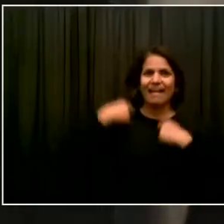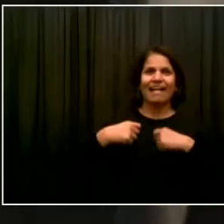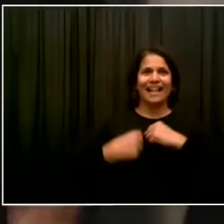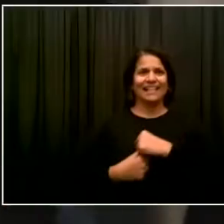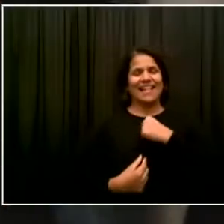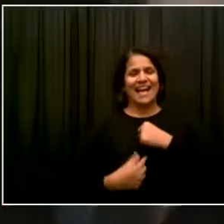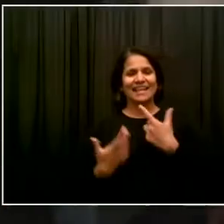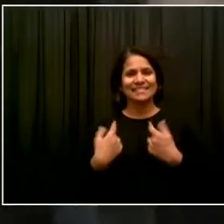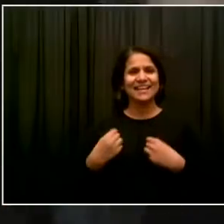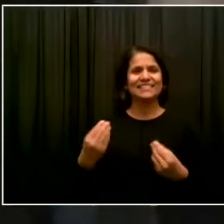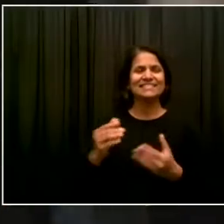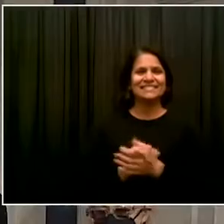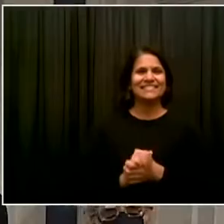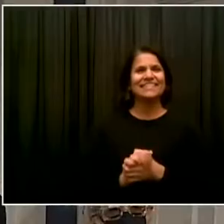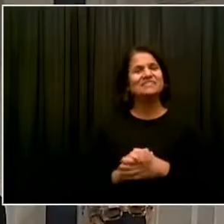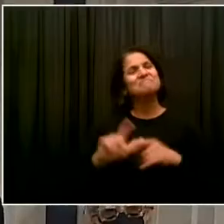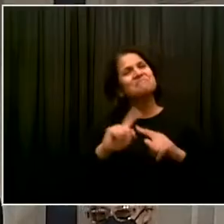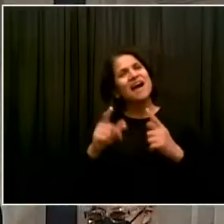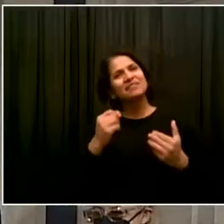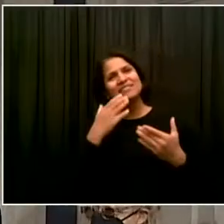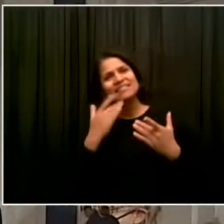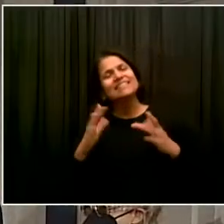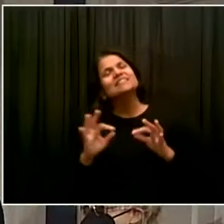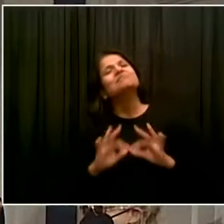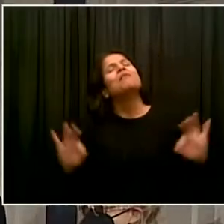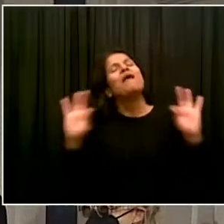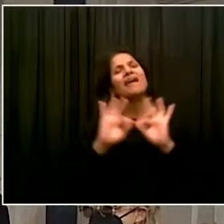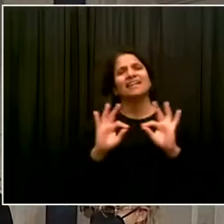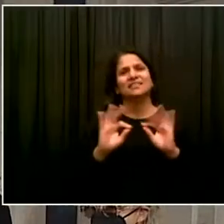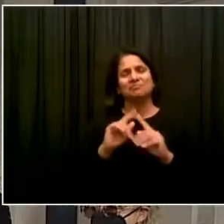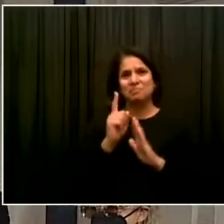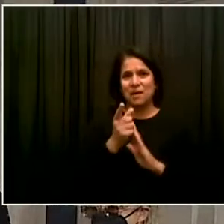BIG TO WEAR. BUT THIS IS A HIGH POINT OF MY